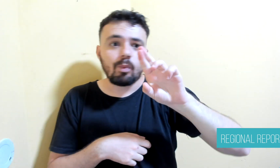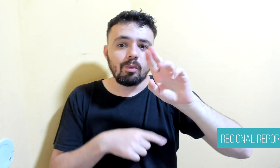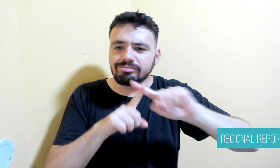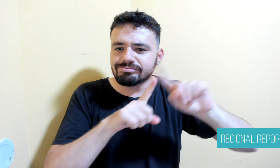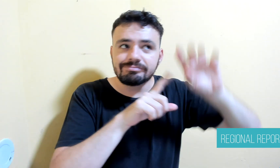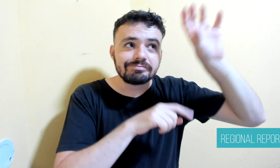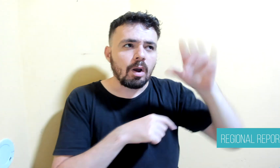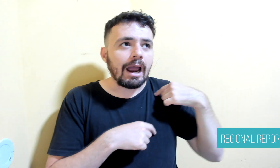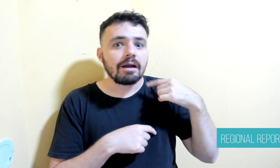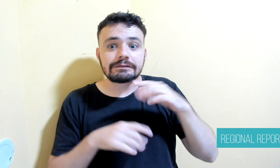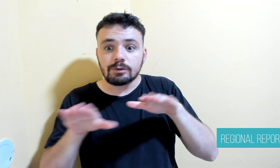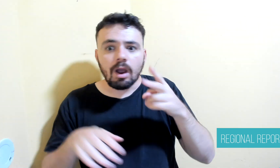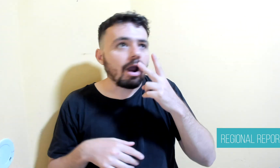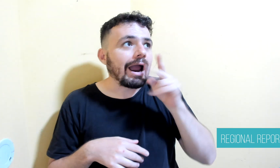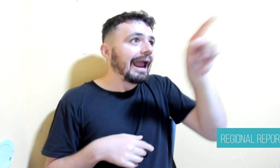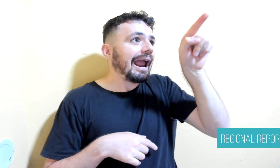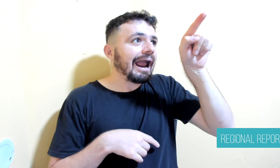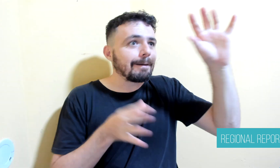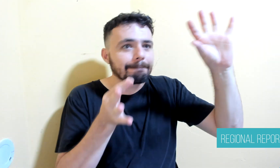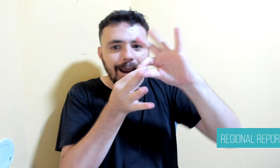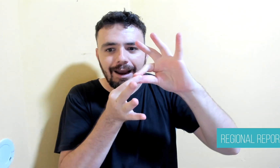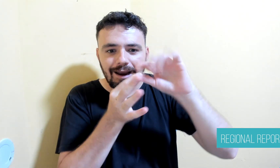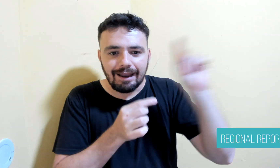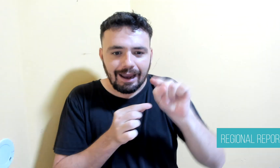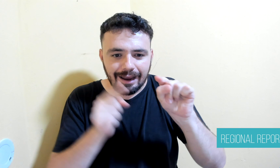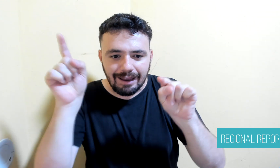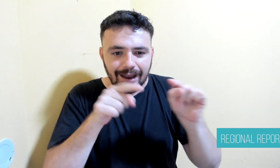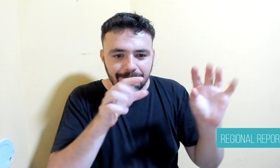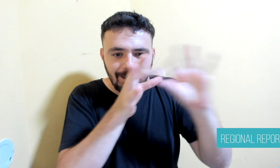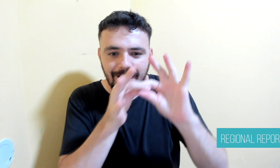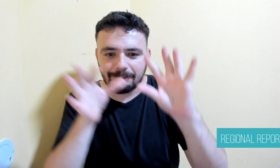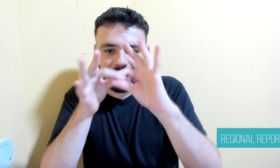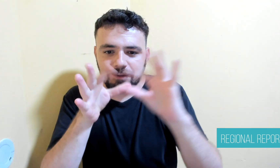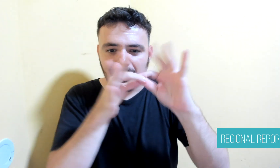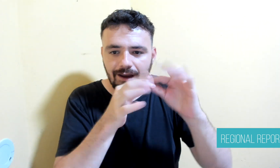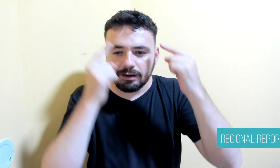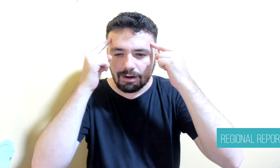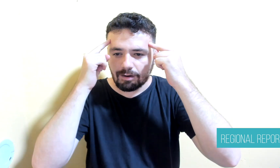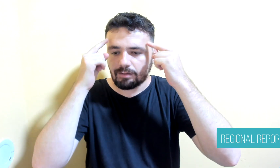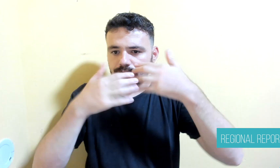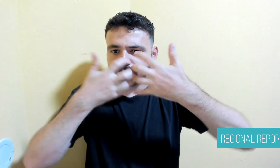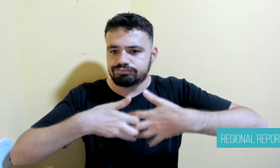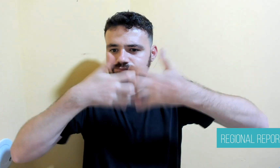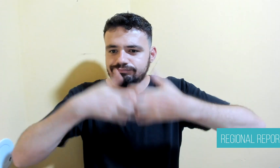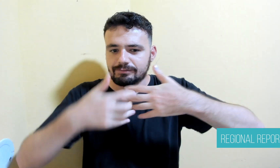actions, such as descriptions that require a certain level